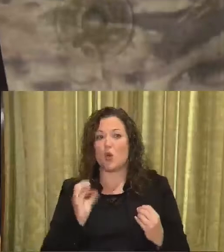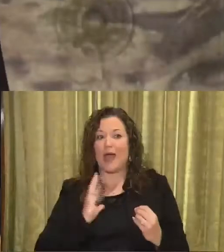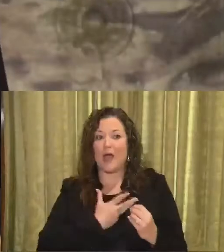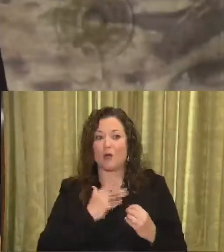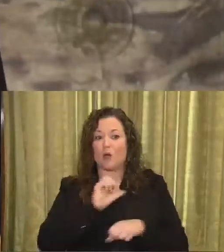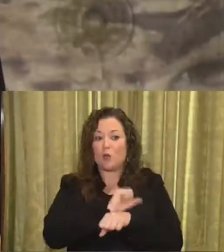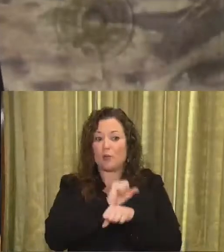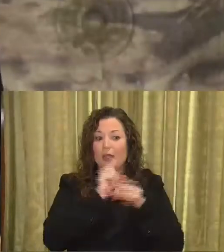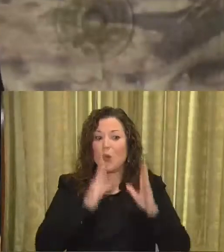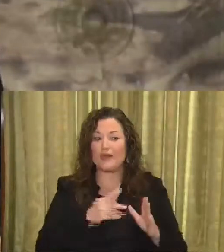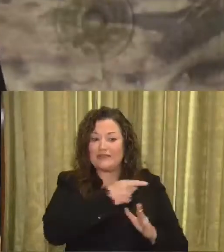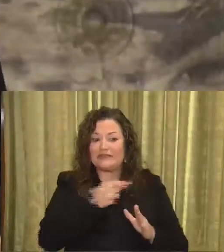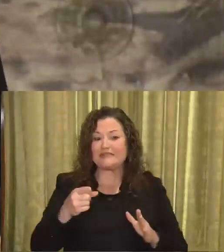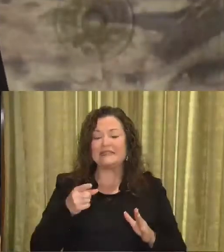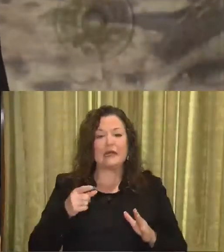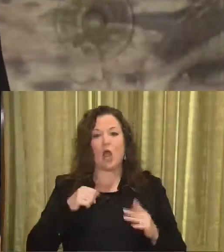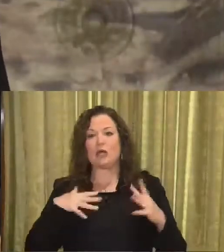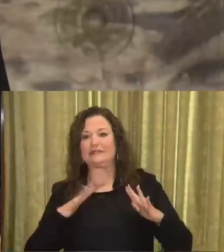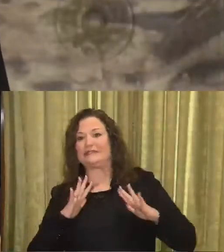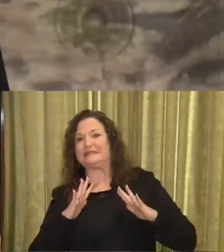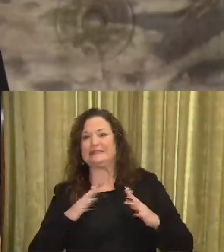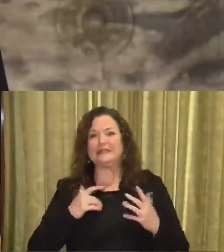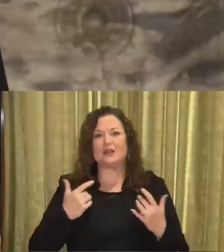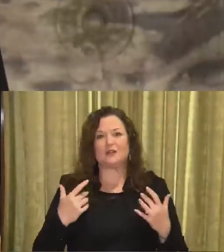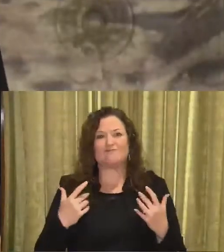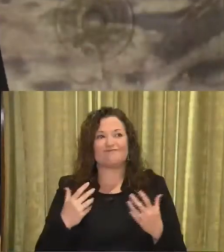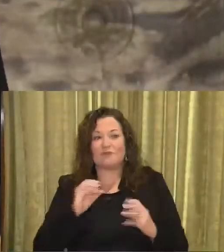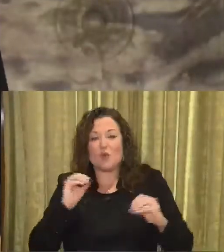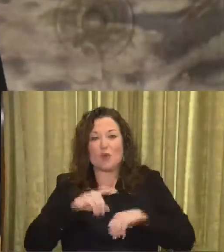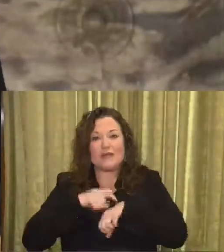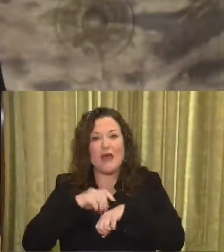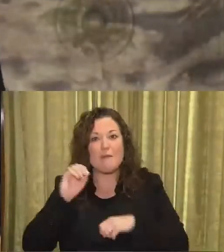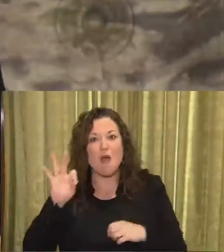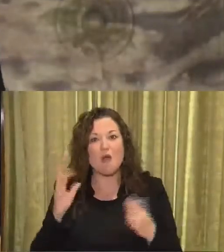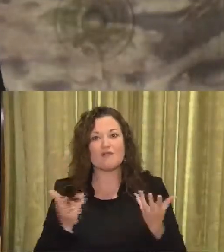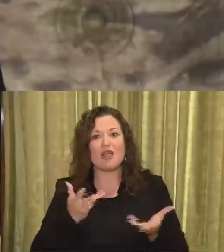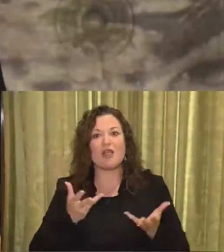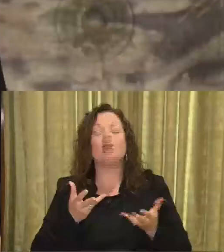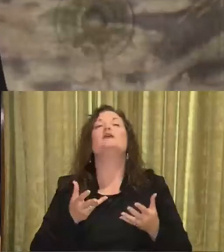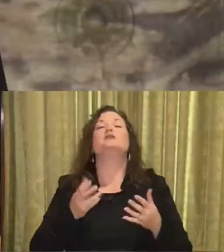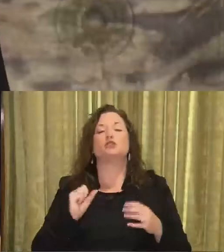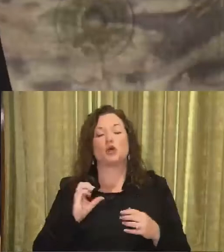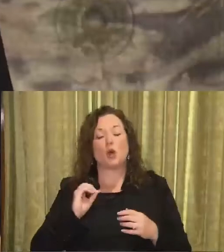especially the largest ones around the state. Have taken steps to provide bonuses